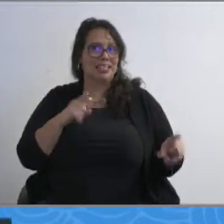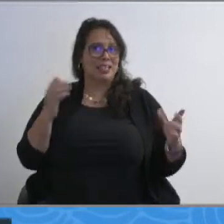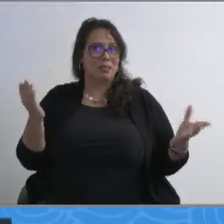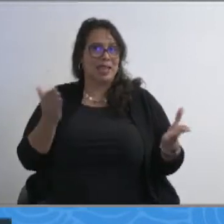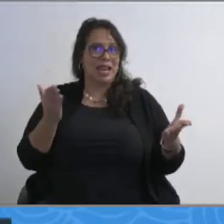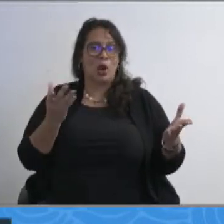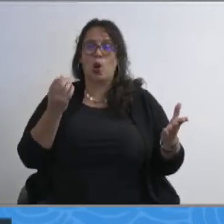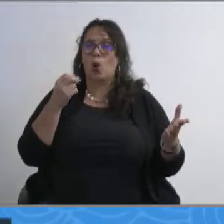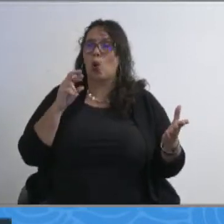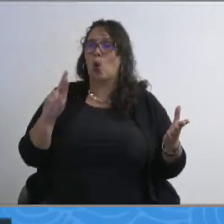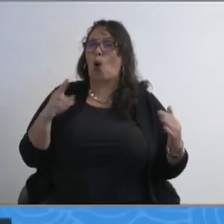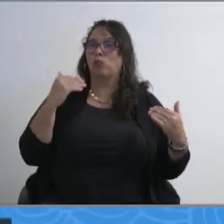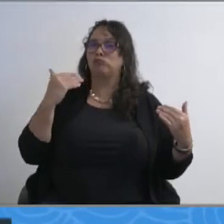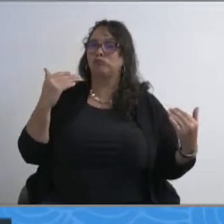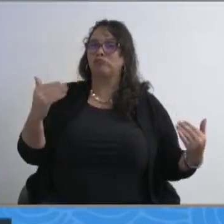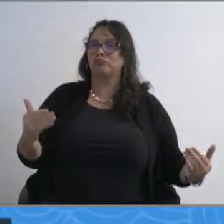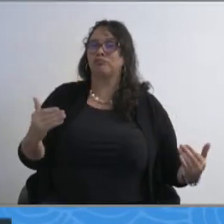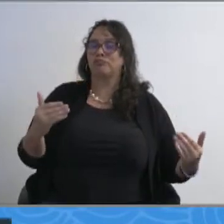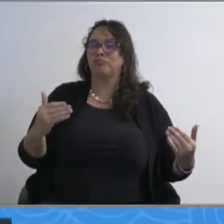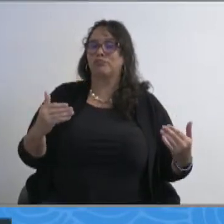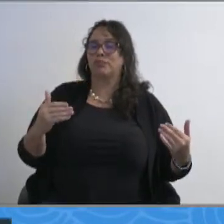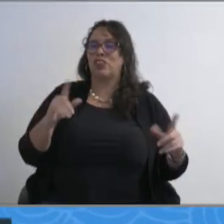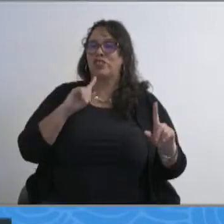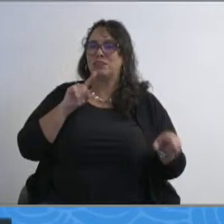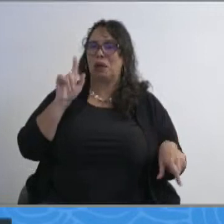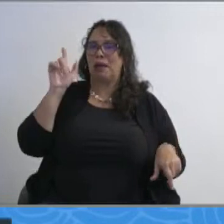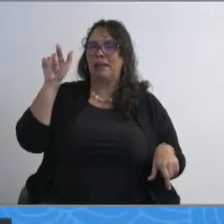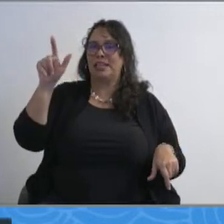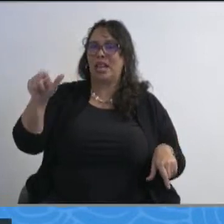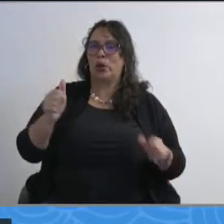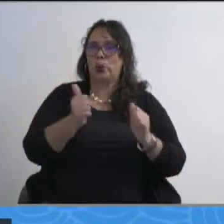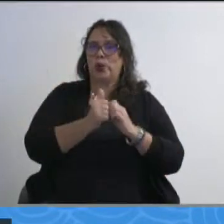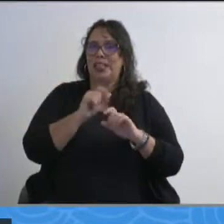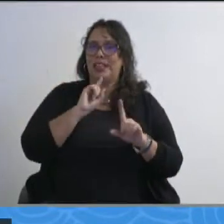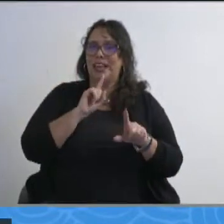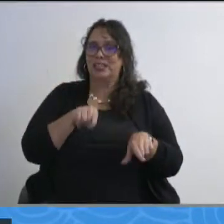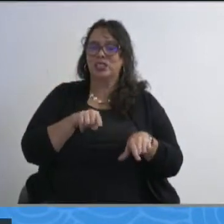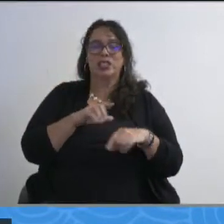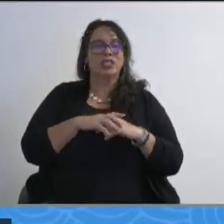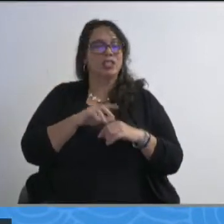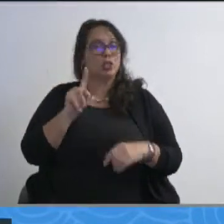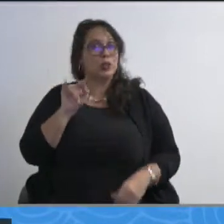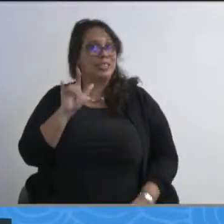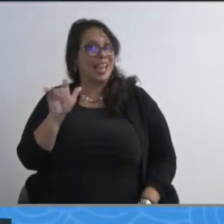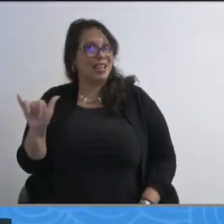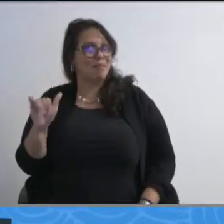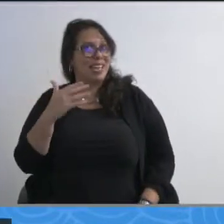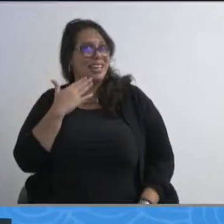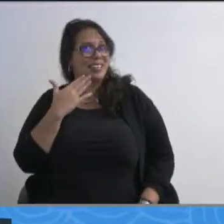or she can go ahead and get back to us with those answers. And so, Tammy, thank you so much for being here,